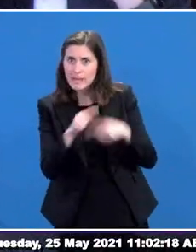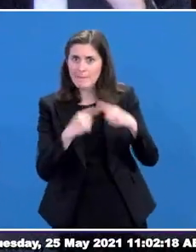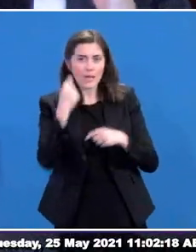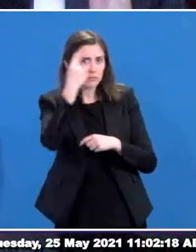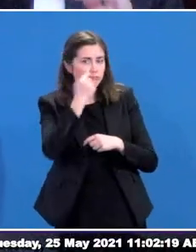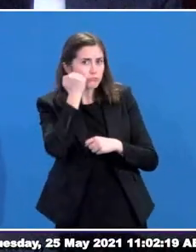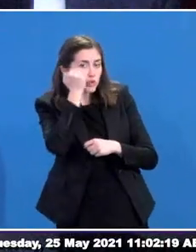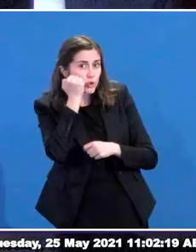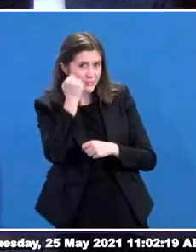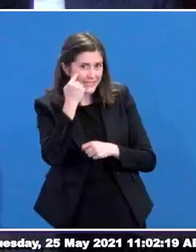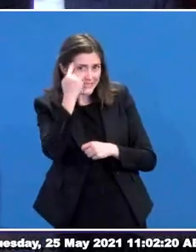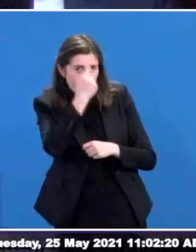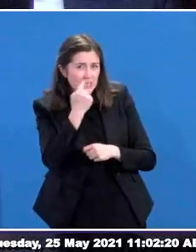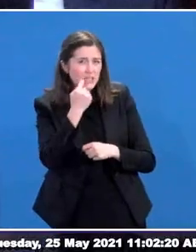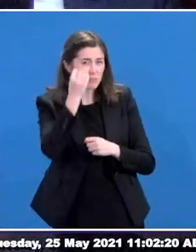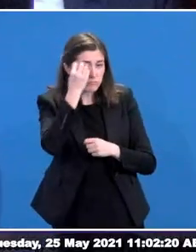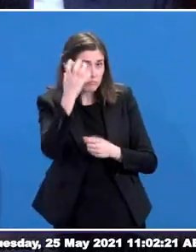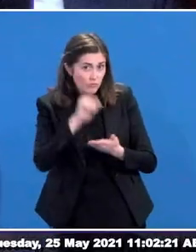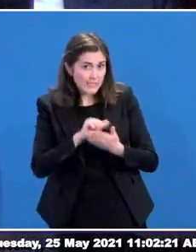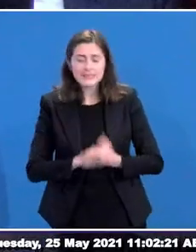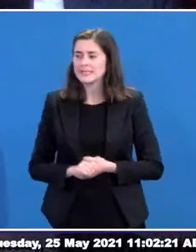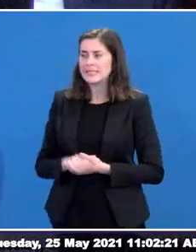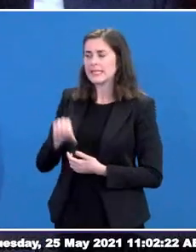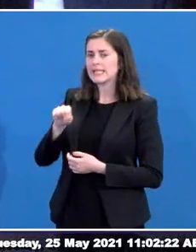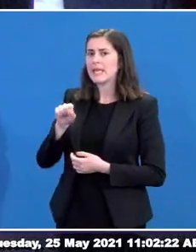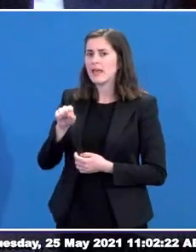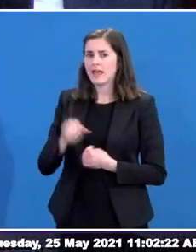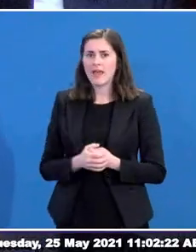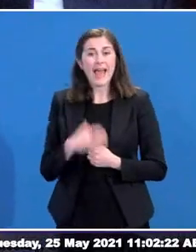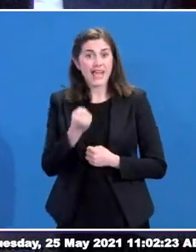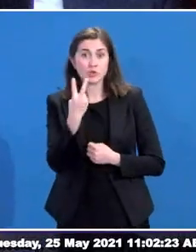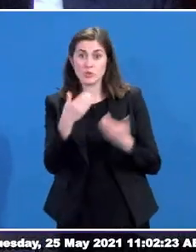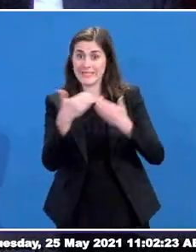And her, she had two reports, I think, one saying that it wasn't clear